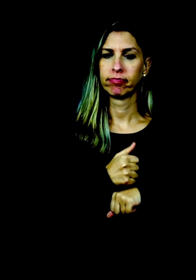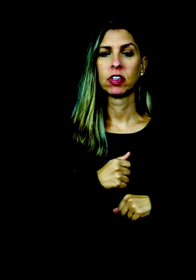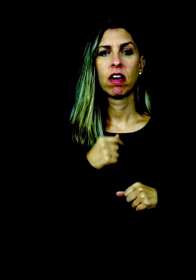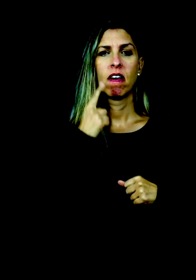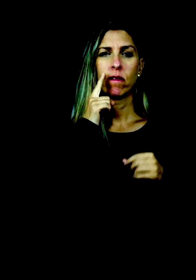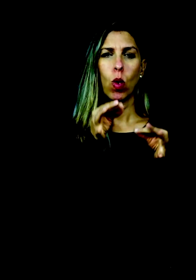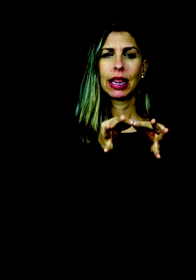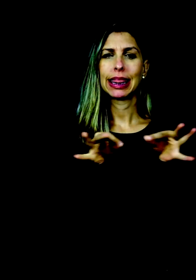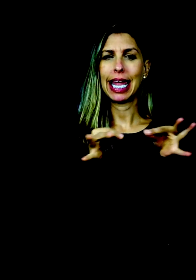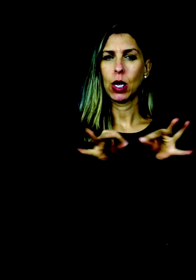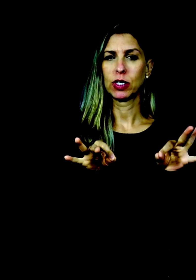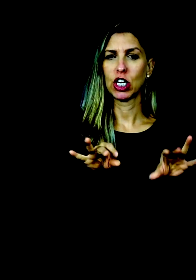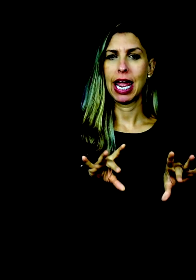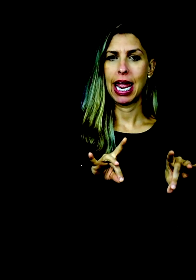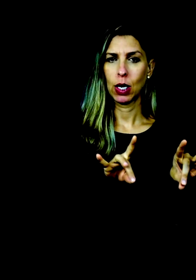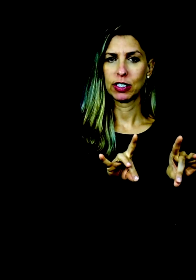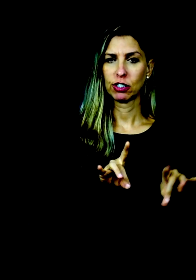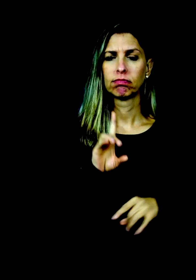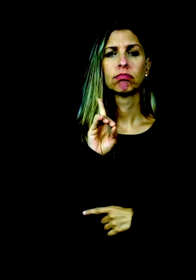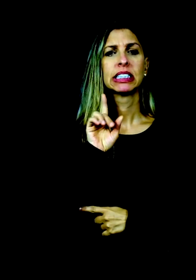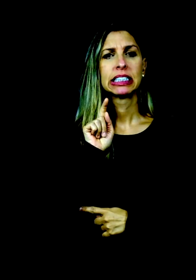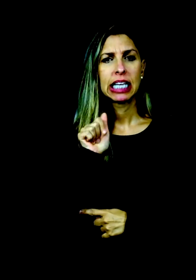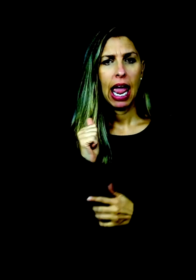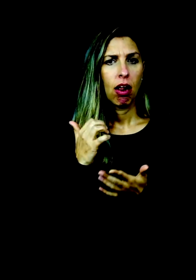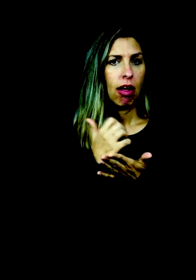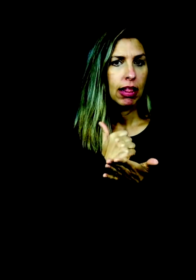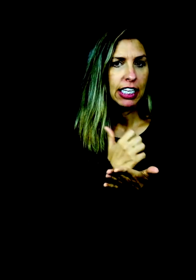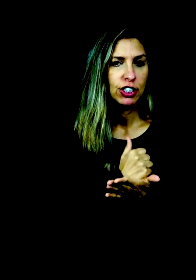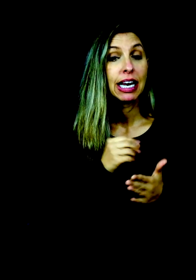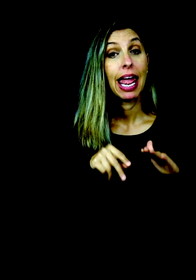place for language acquisition, data collection